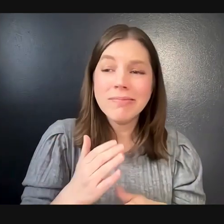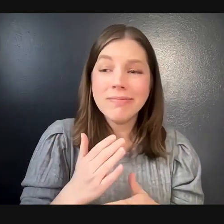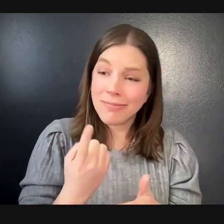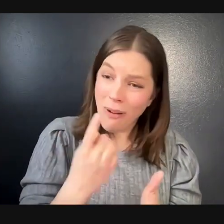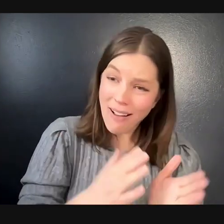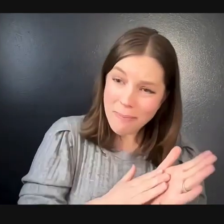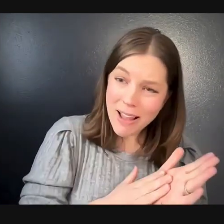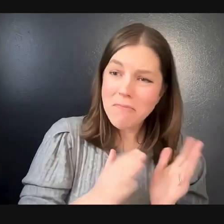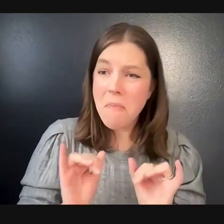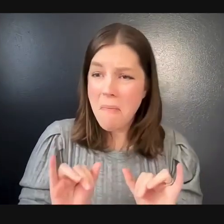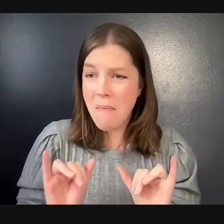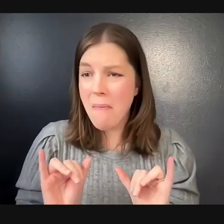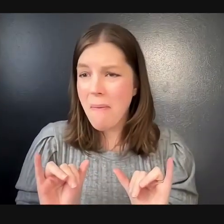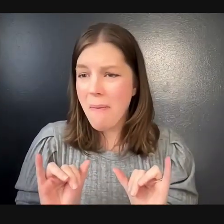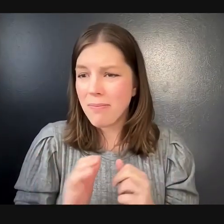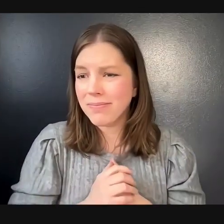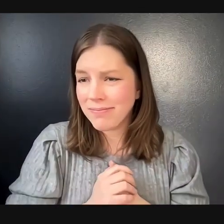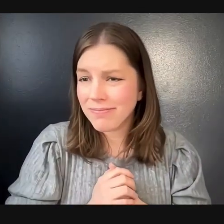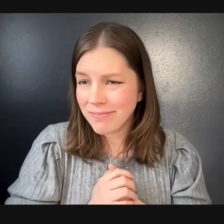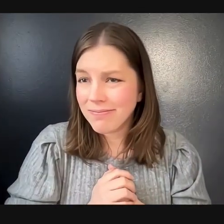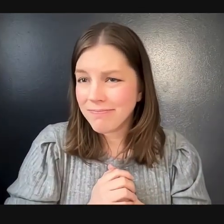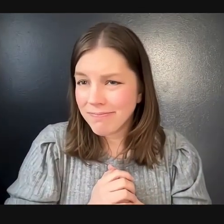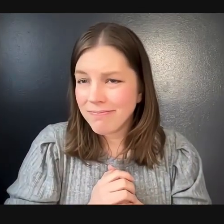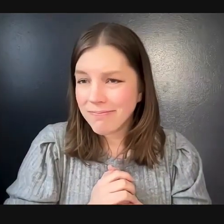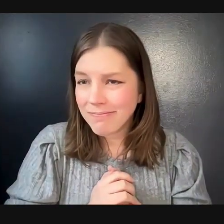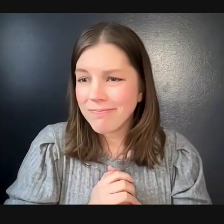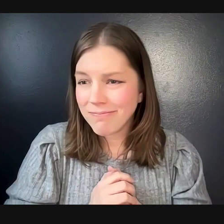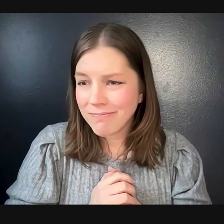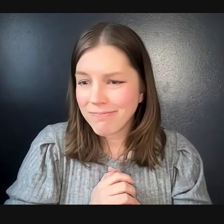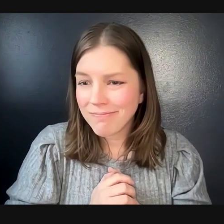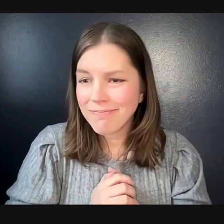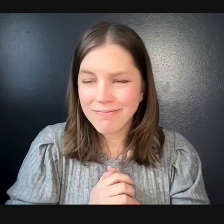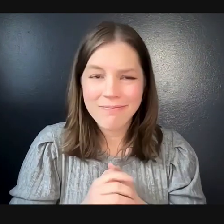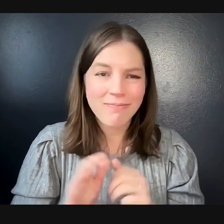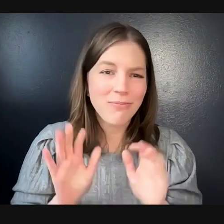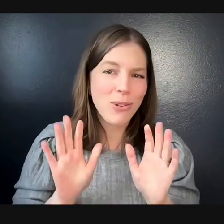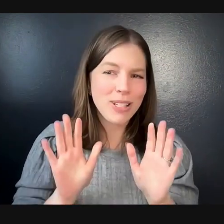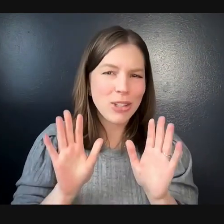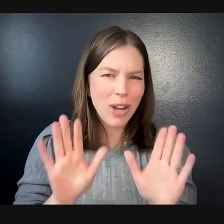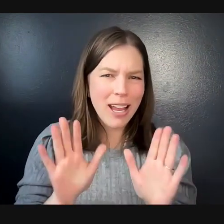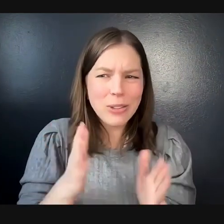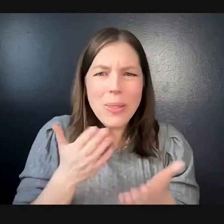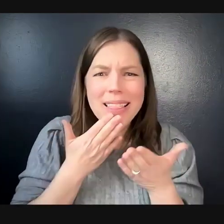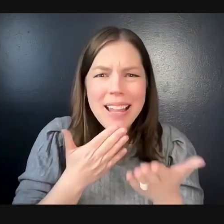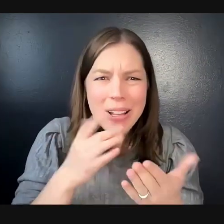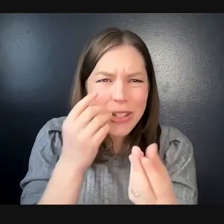I see an applause. That's a good thing. OK. First of all, thank you for sharing how you